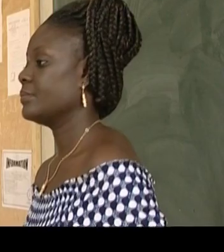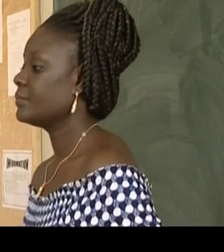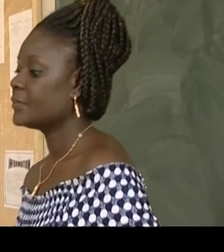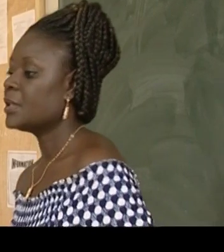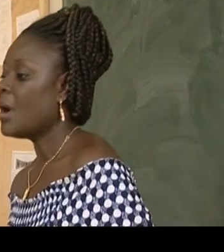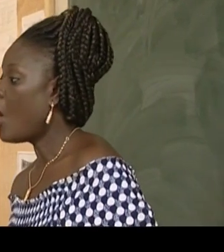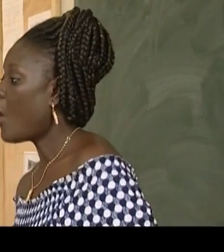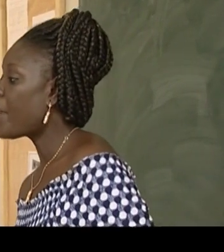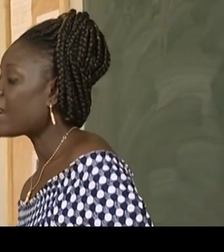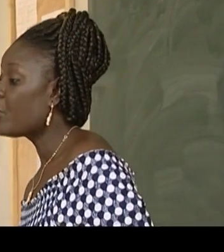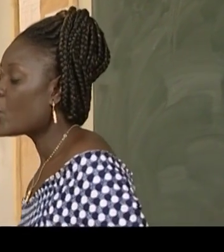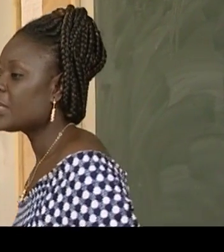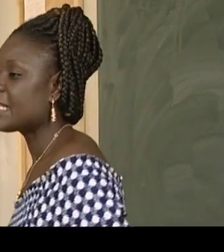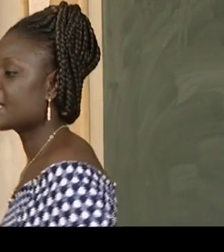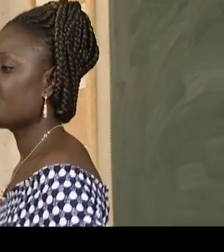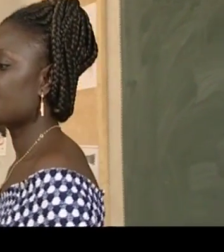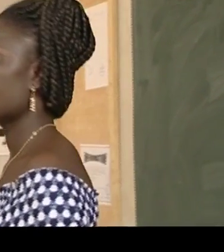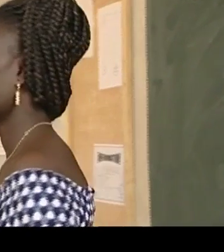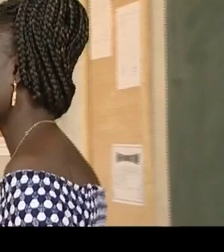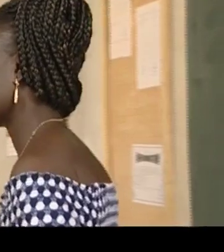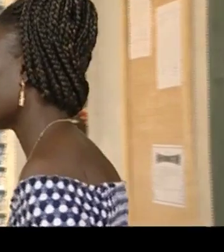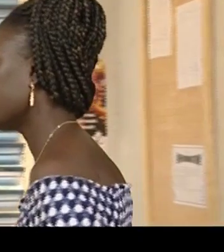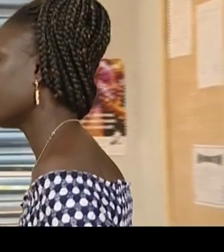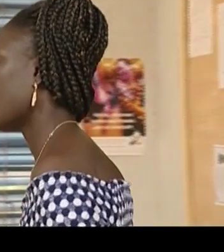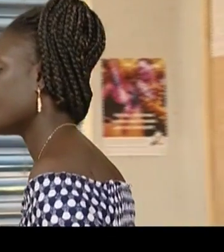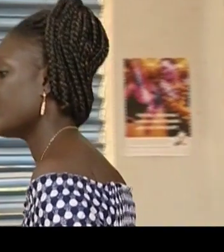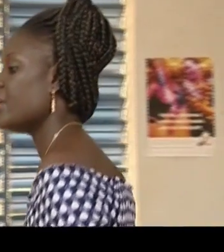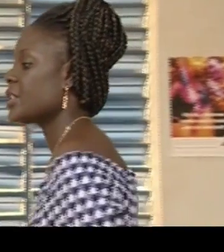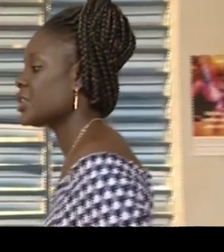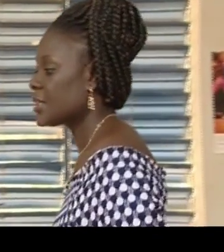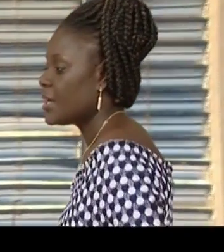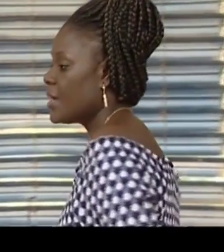There is a lot said about discrimination against people living with HIV.